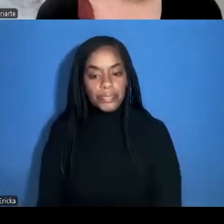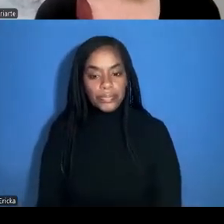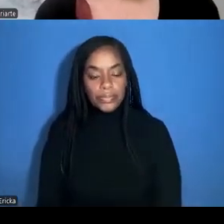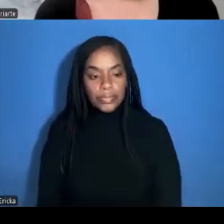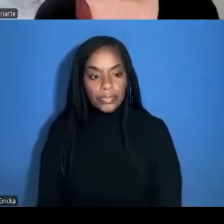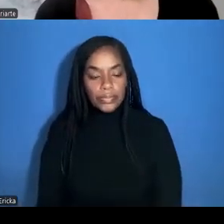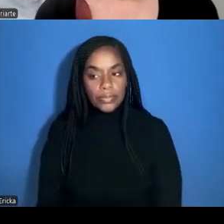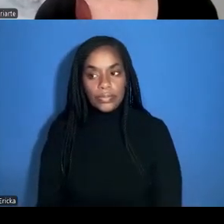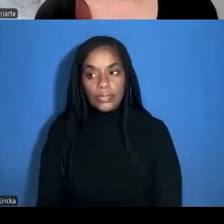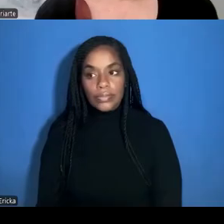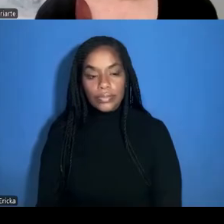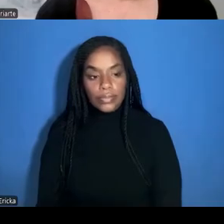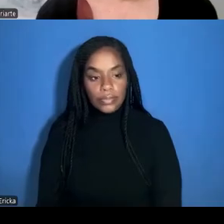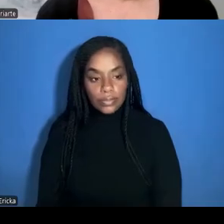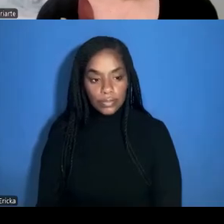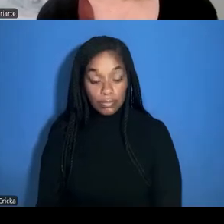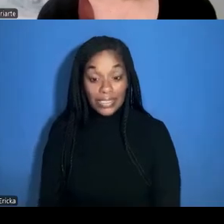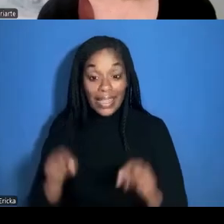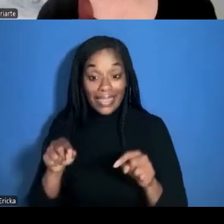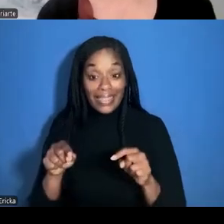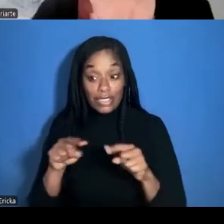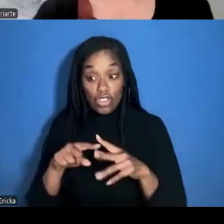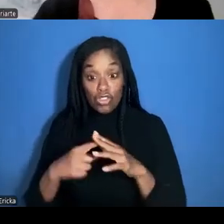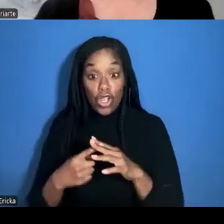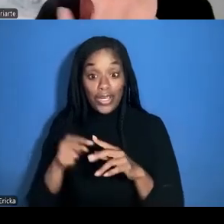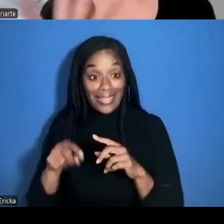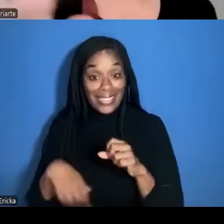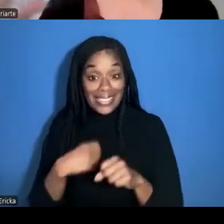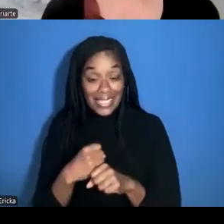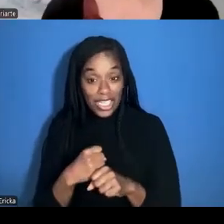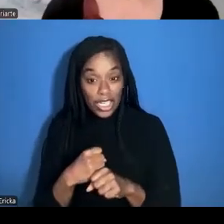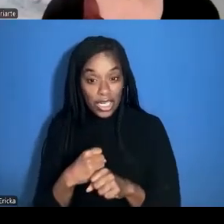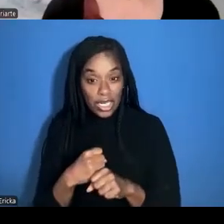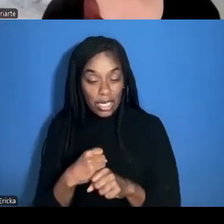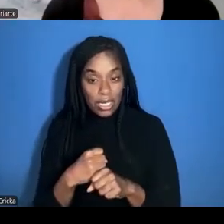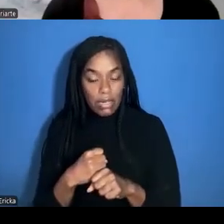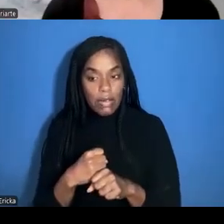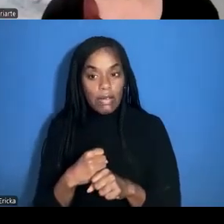So effective this year. And when we go to the eligibility,